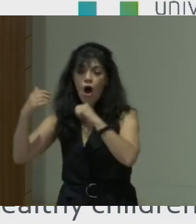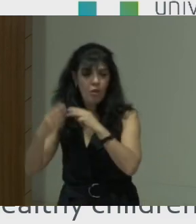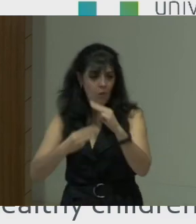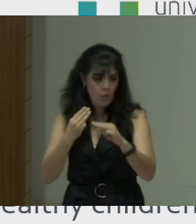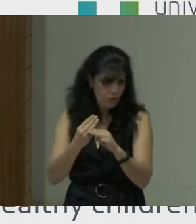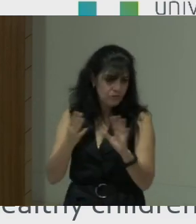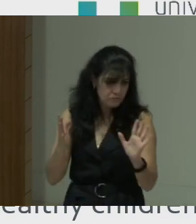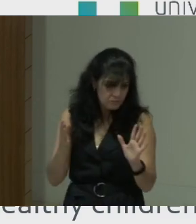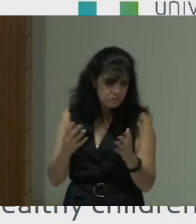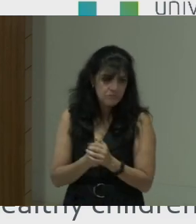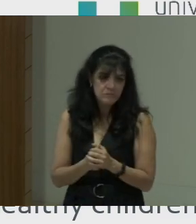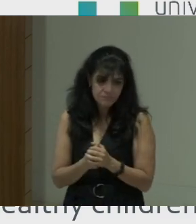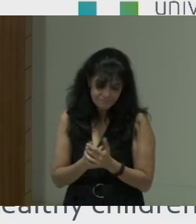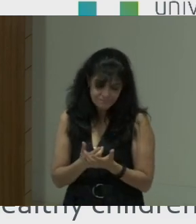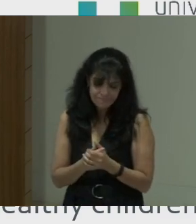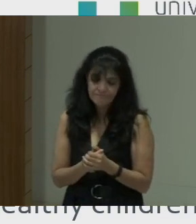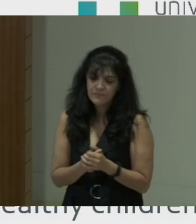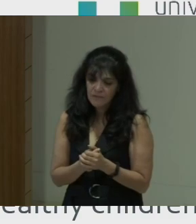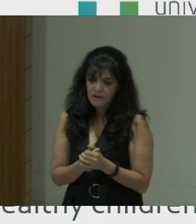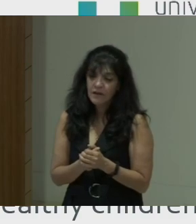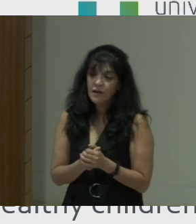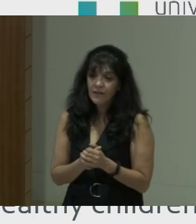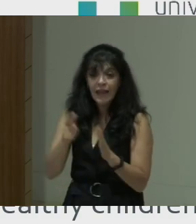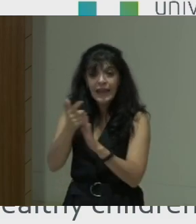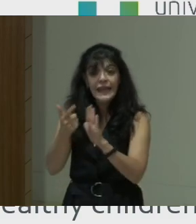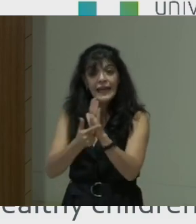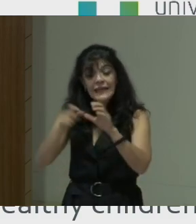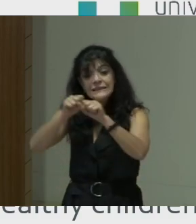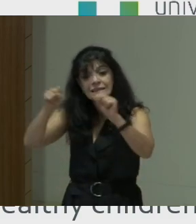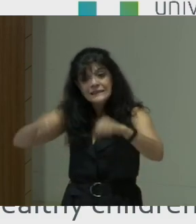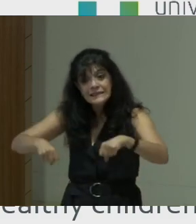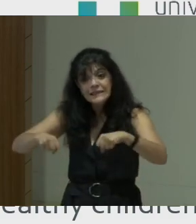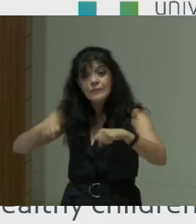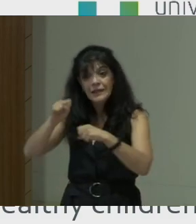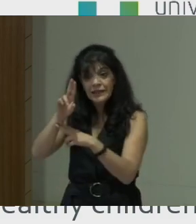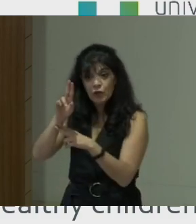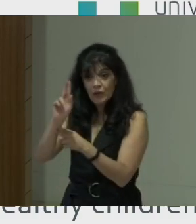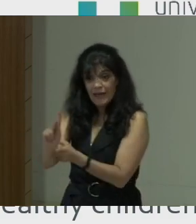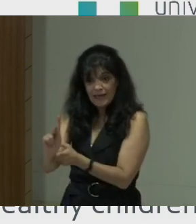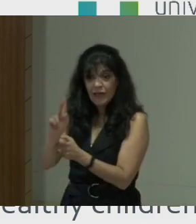And we know, for example, that the legal systems in the United Kingdom, in the US and Canada